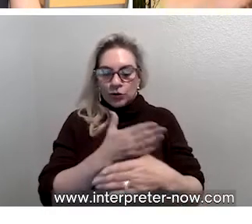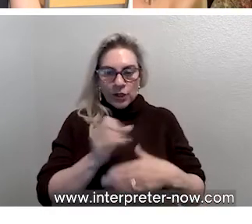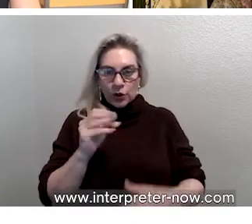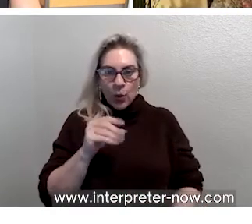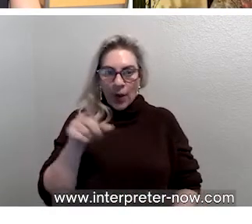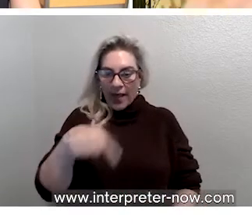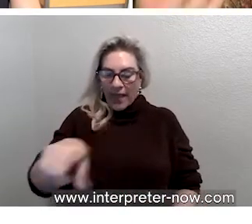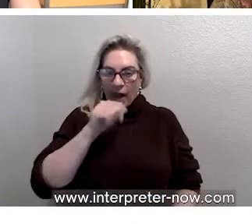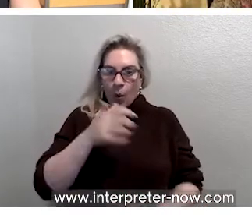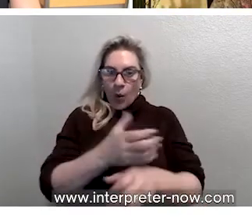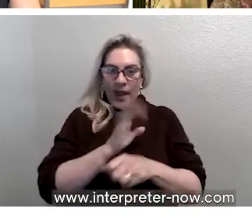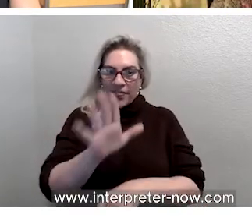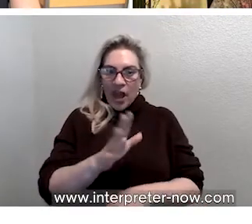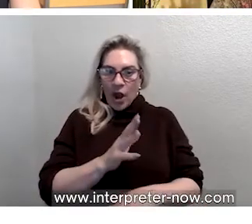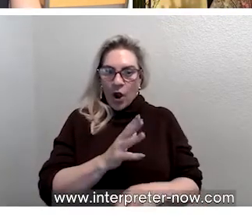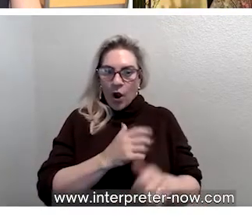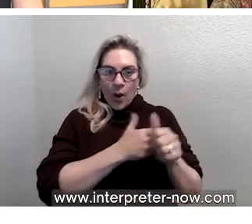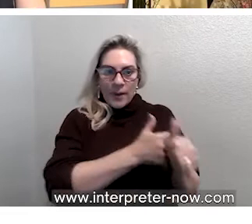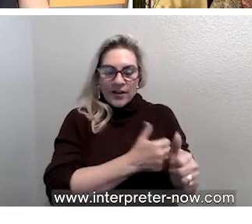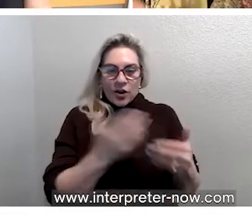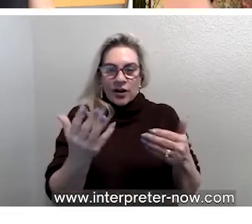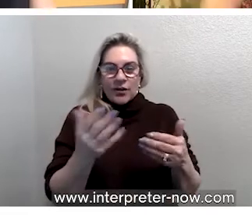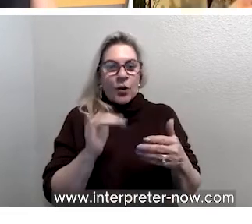Just this is like a horrible cycle that just continues forever.